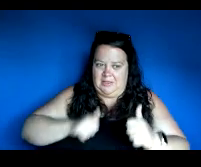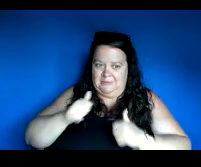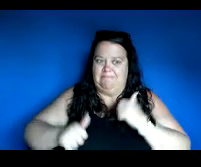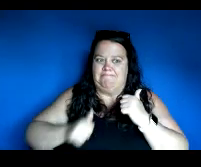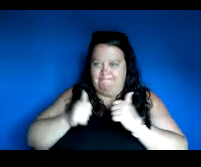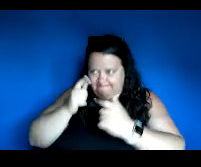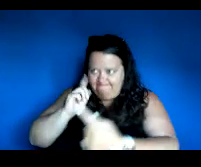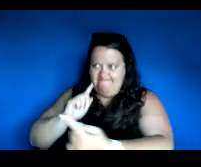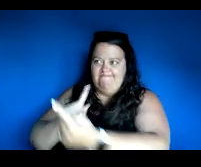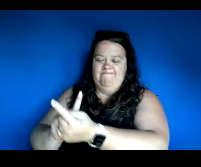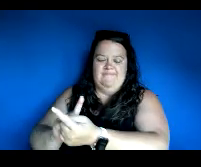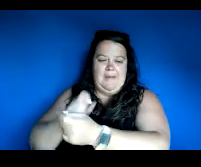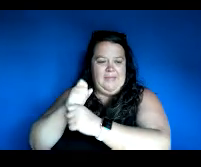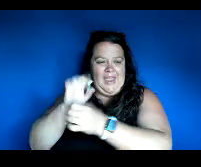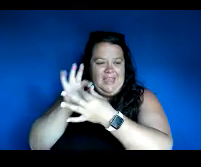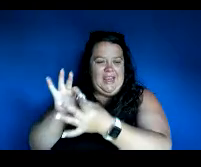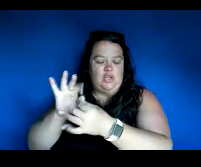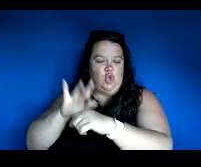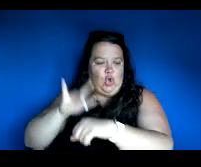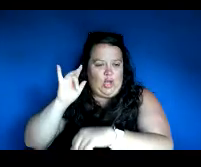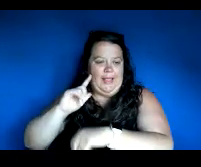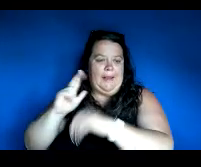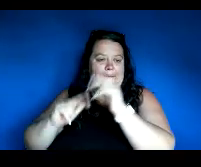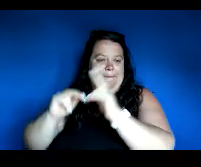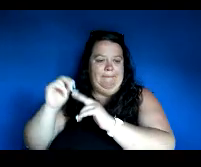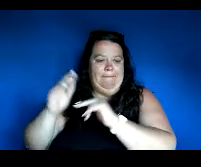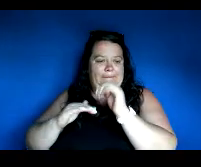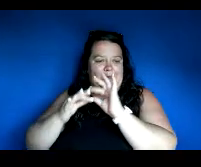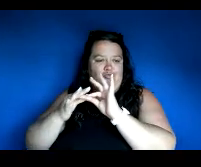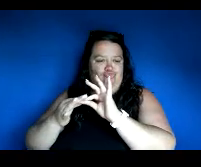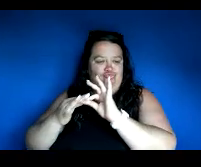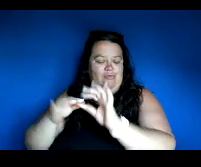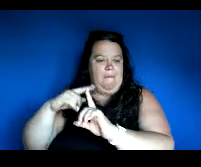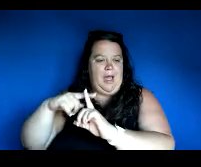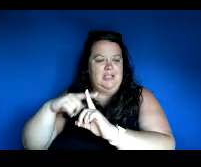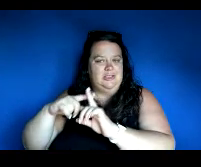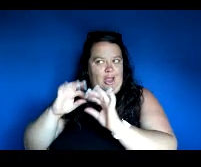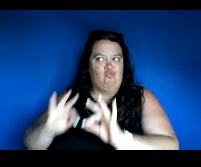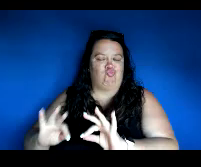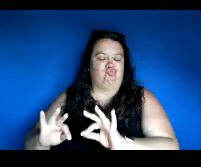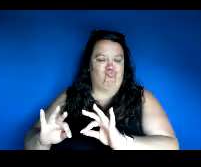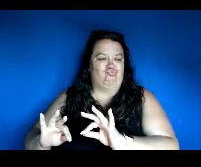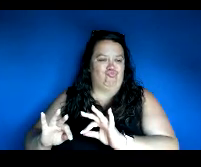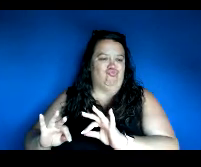making those connections early, building that positive rapport and that relationship with the faculty,